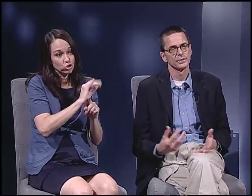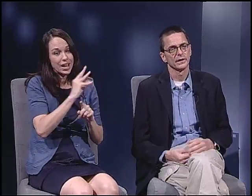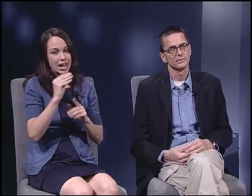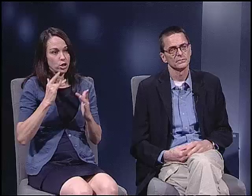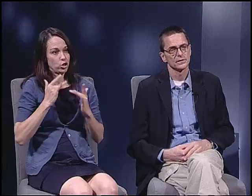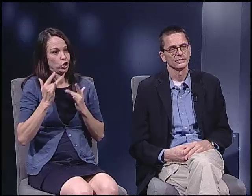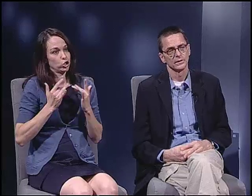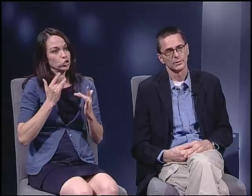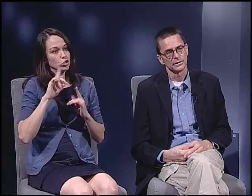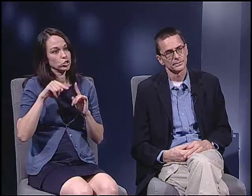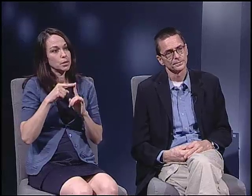about civil liberties.